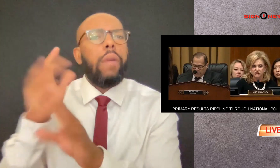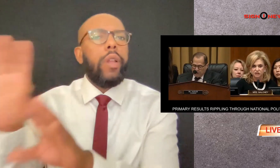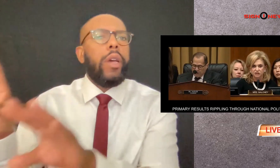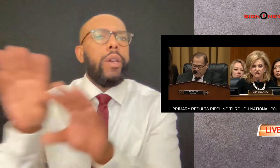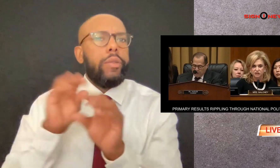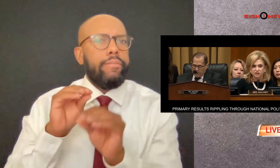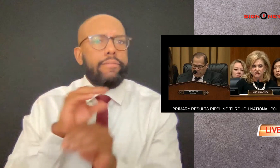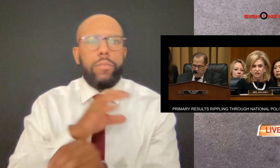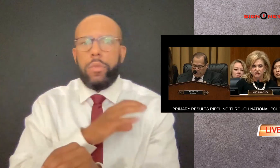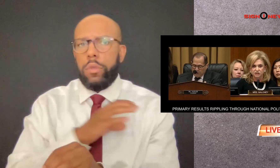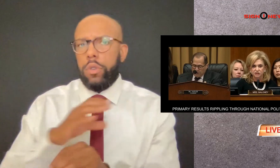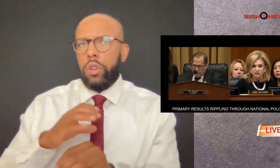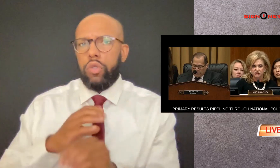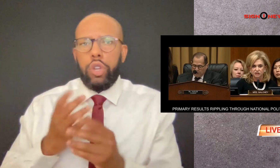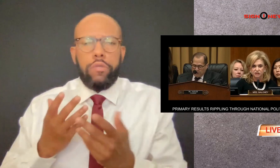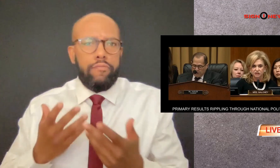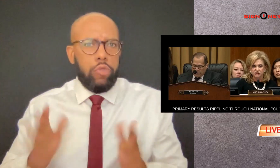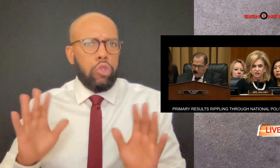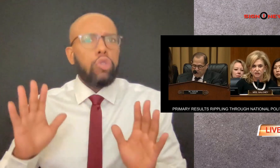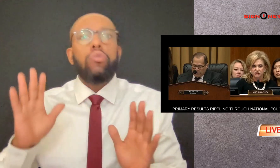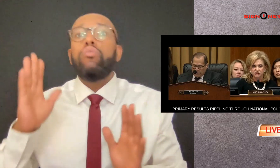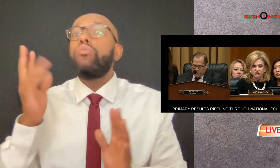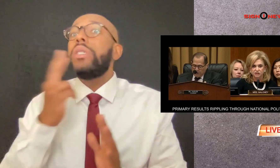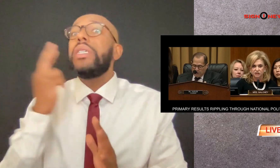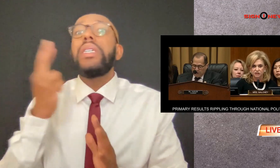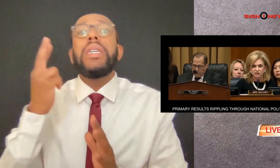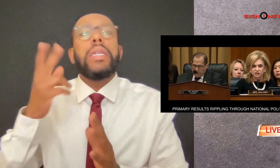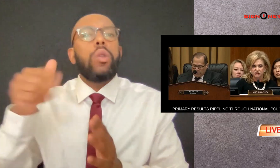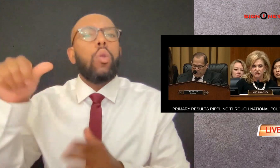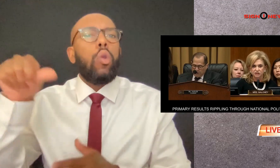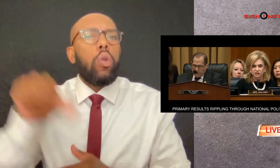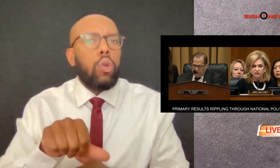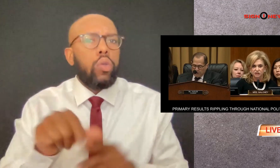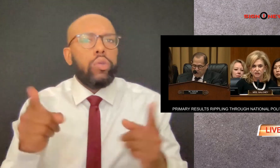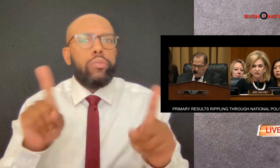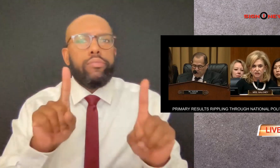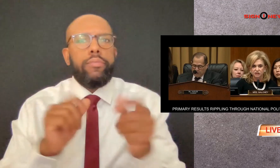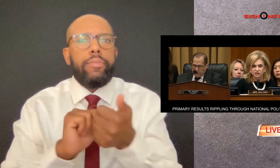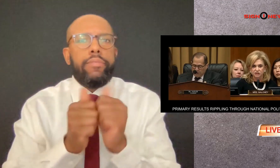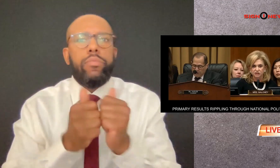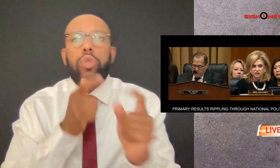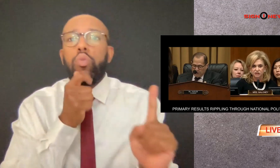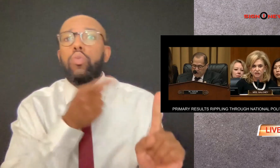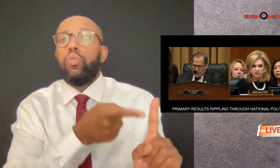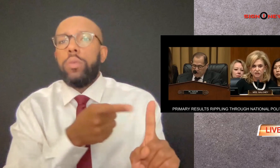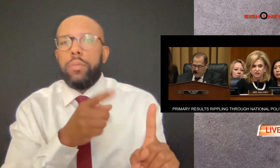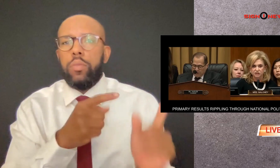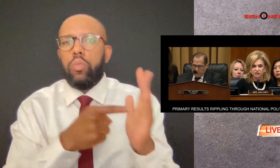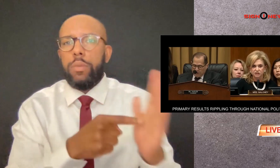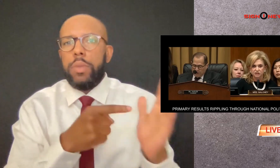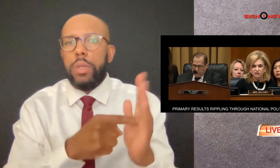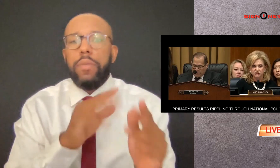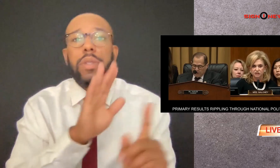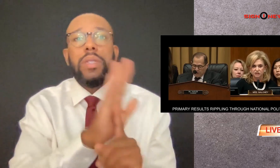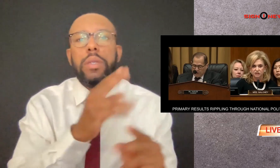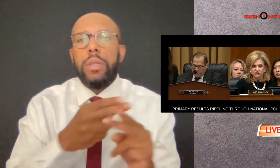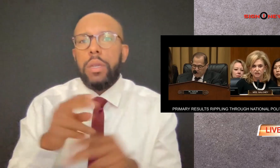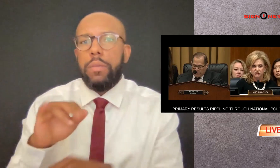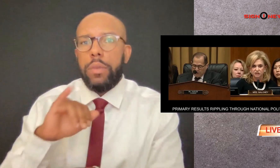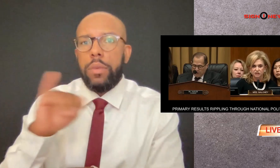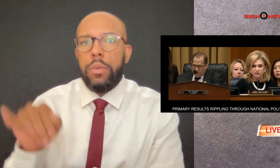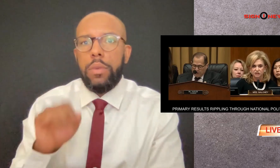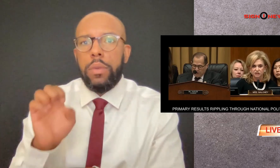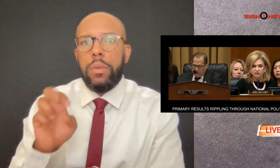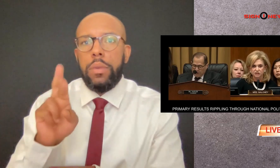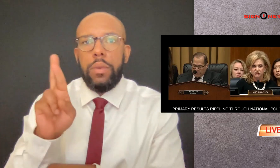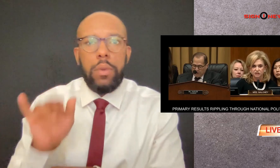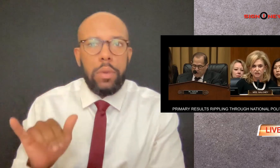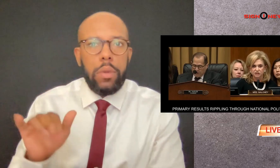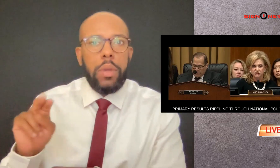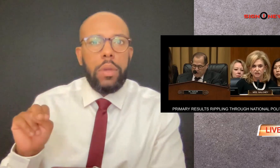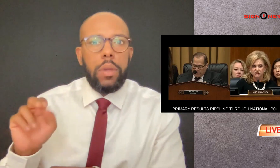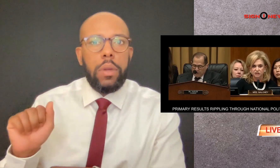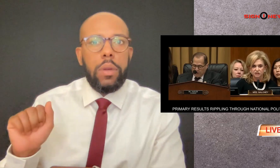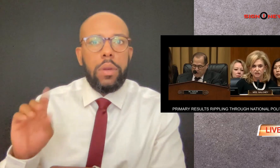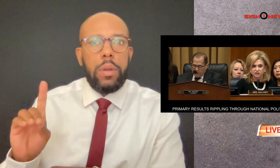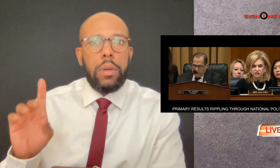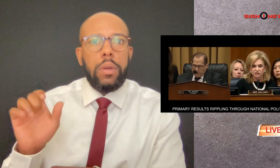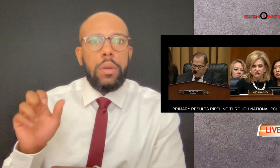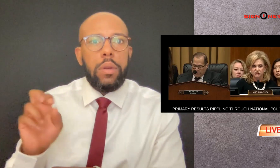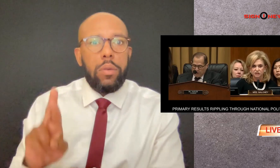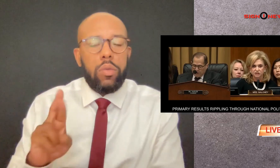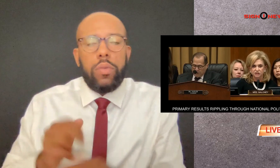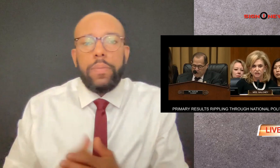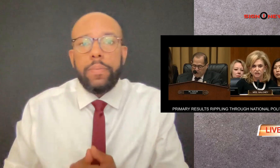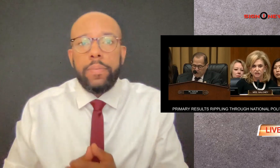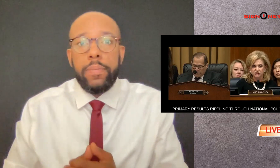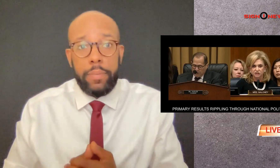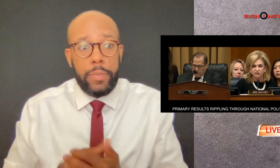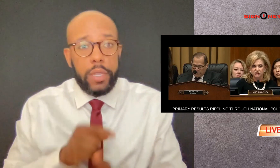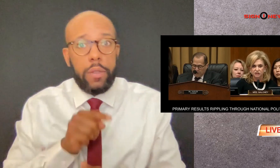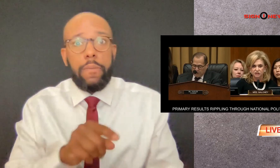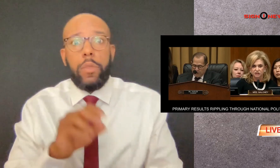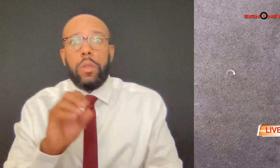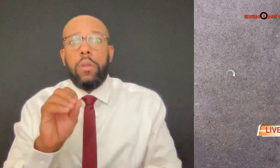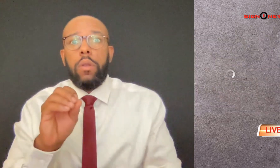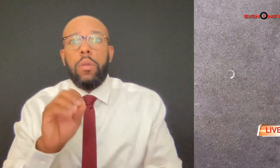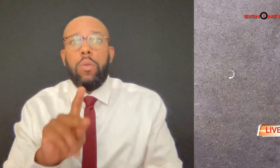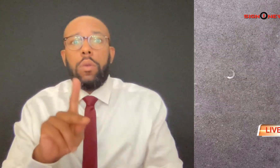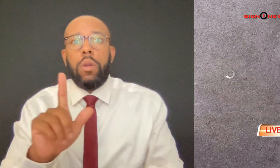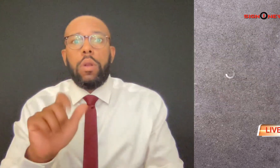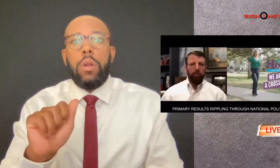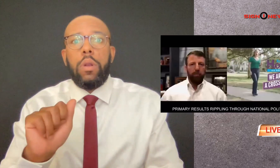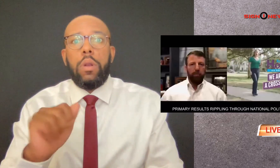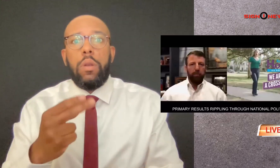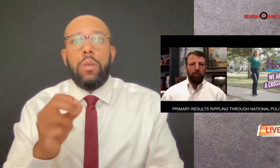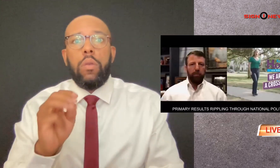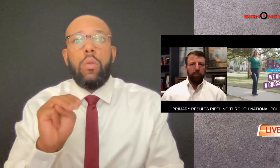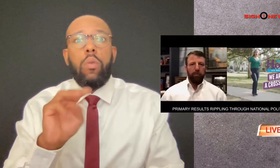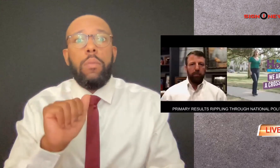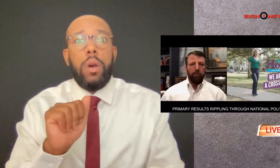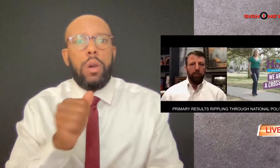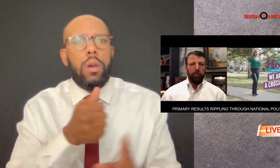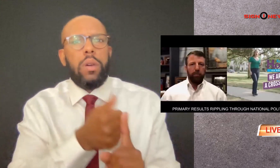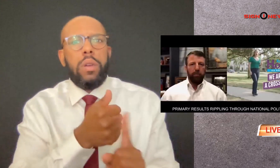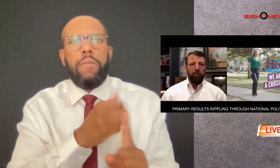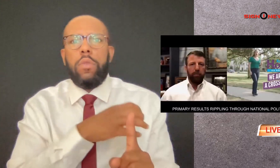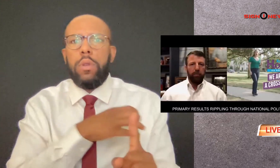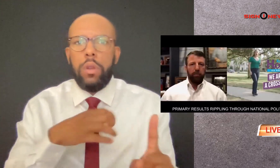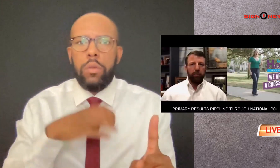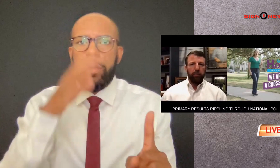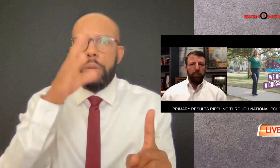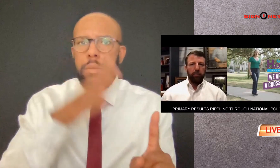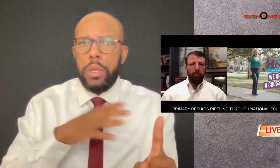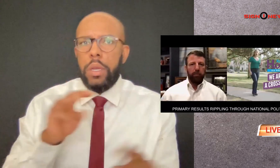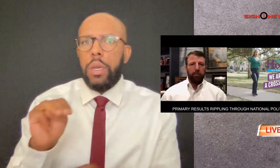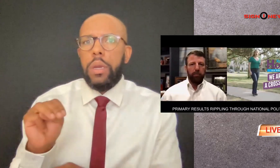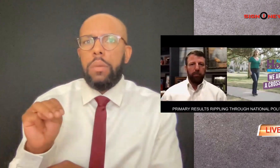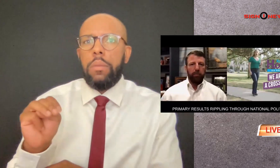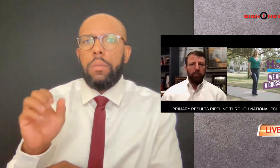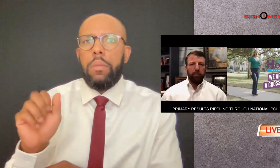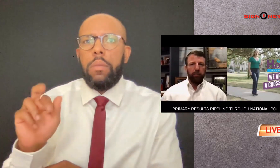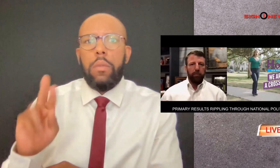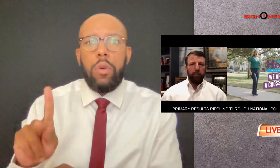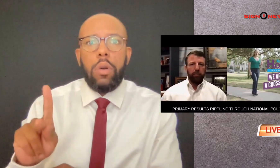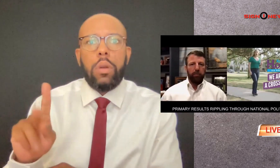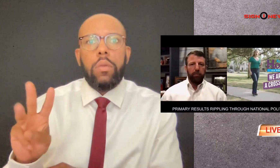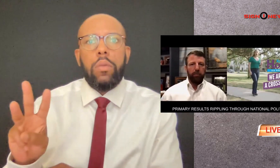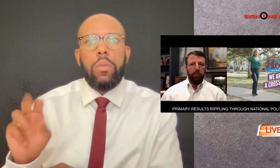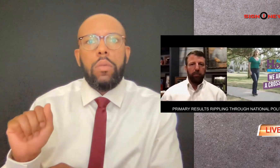Maloney is leaving Congress after losing to representative Jerry Nadler